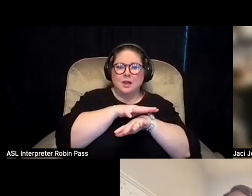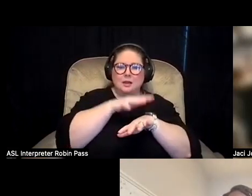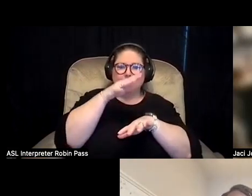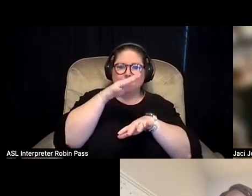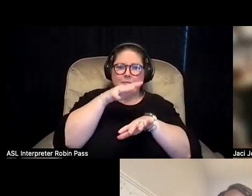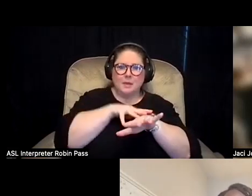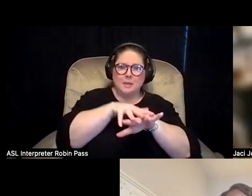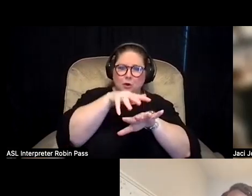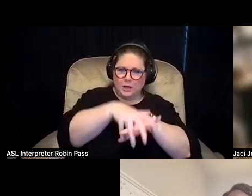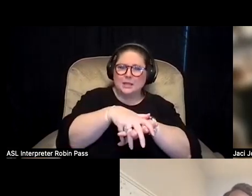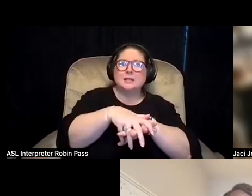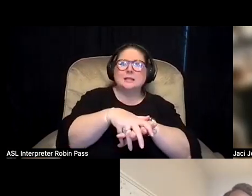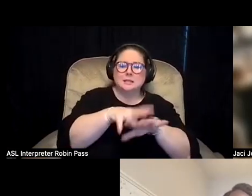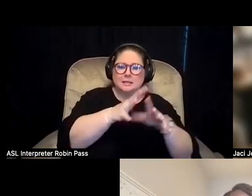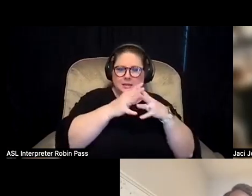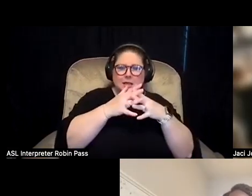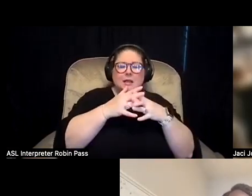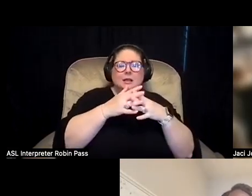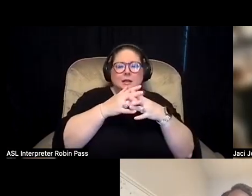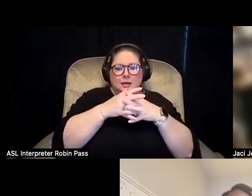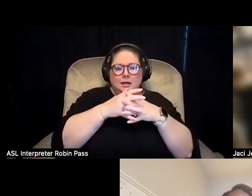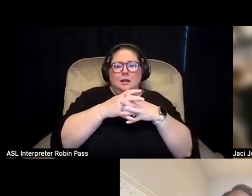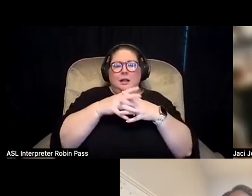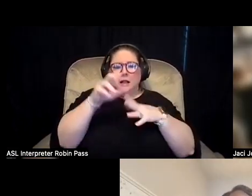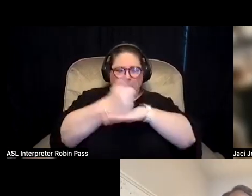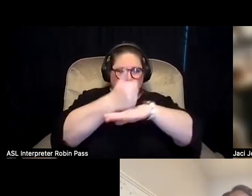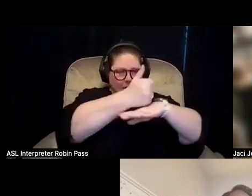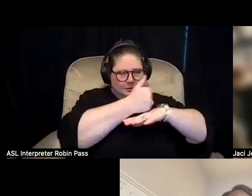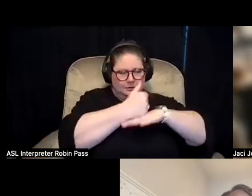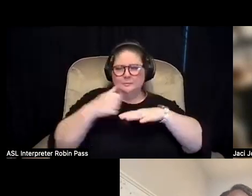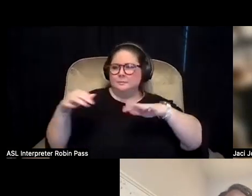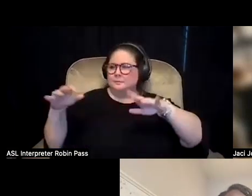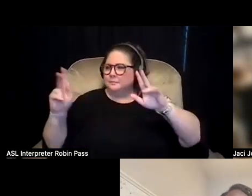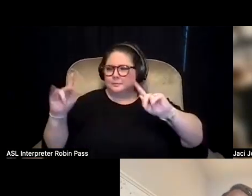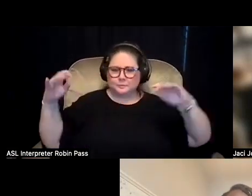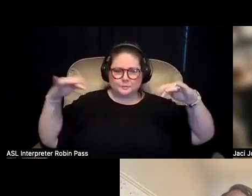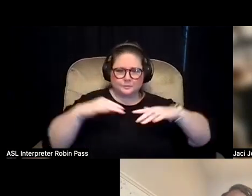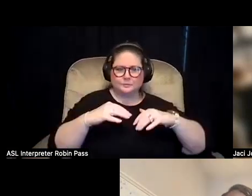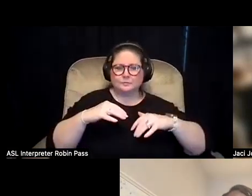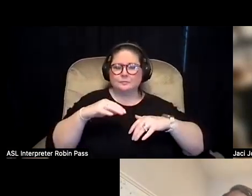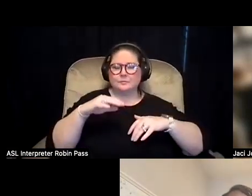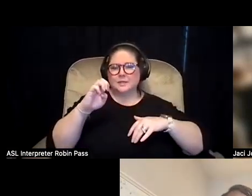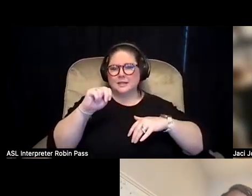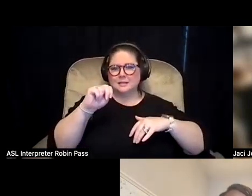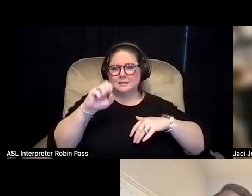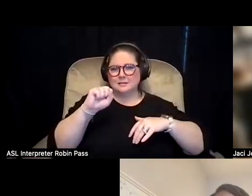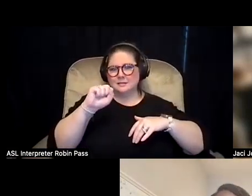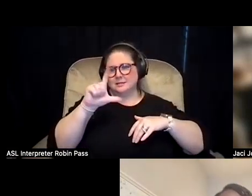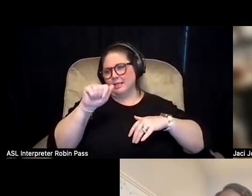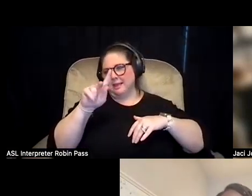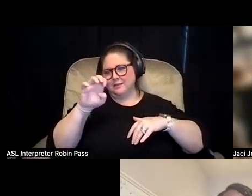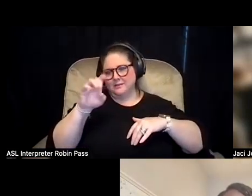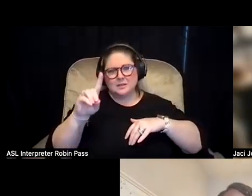settlers coming from all over they were enslaved by people who came with the native americans